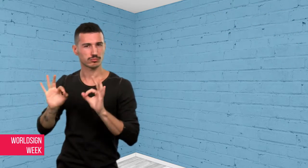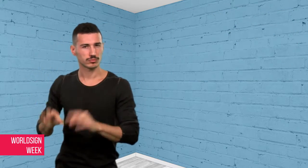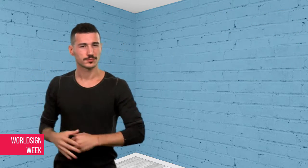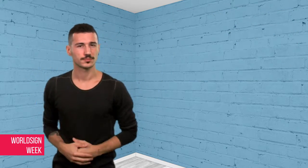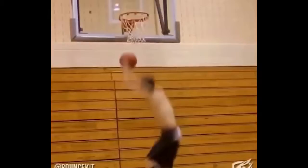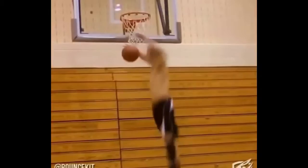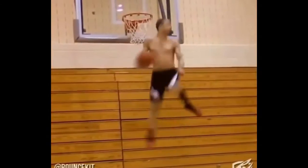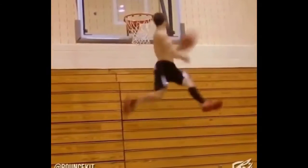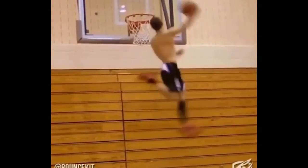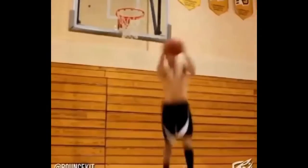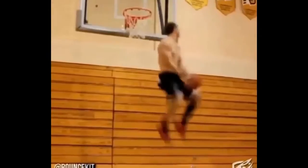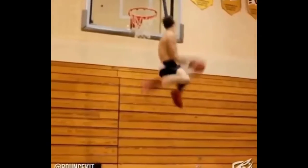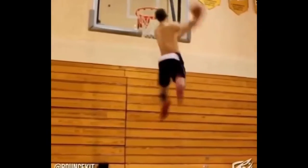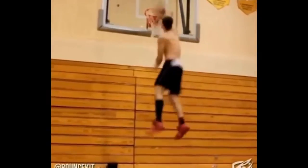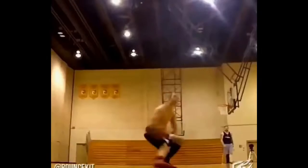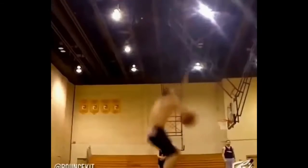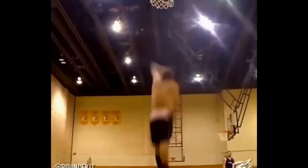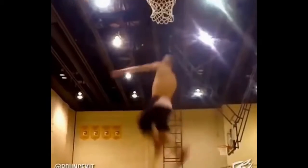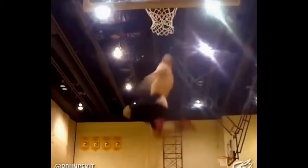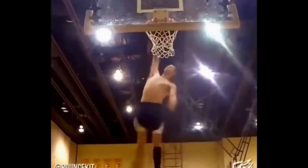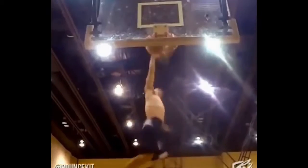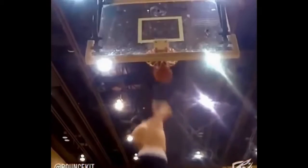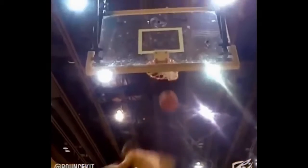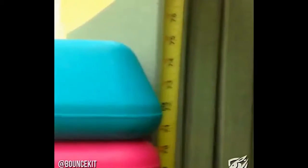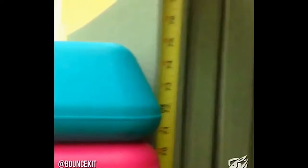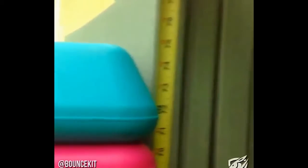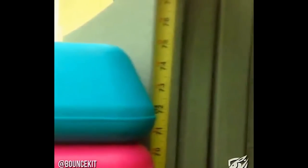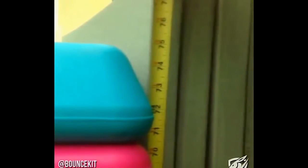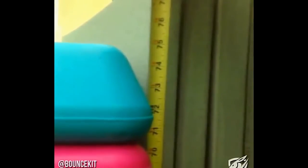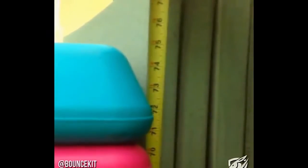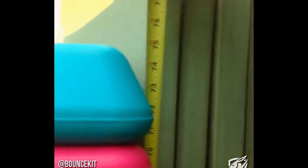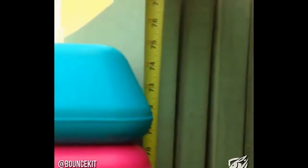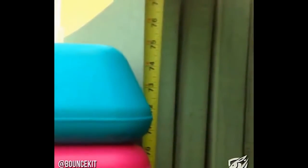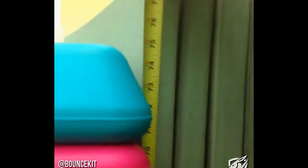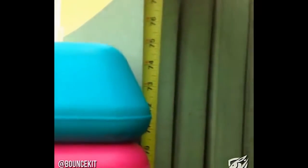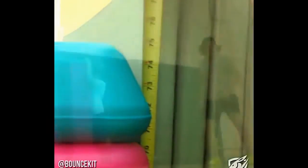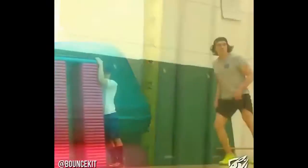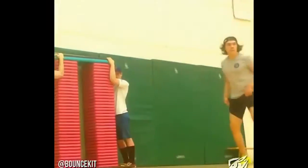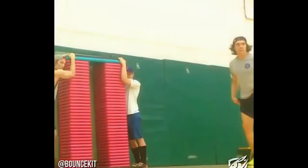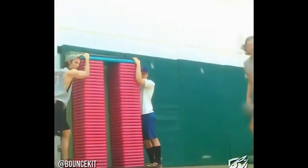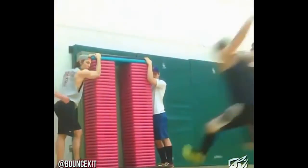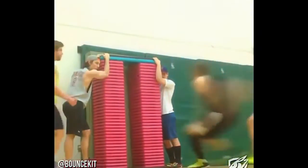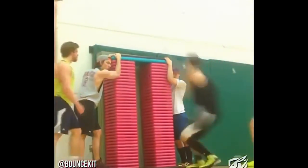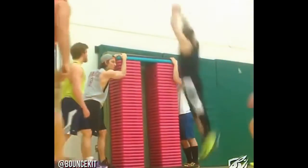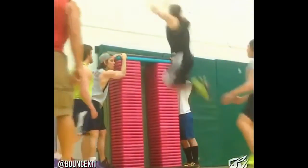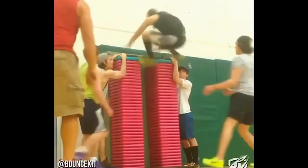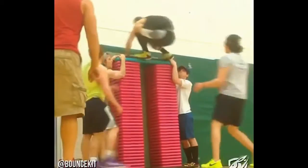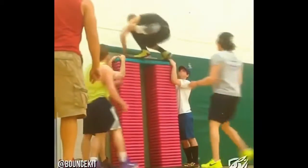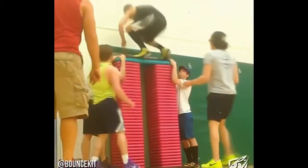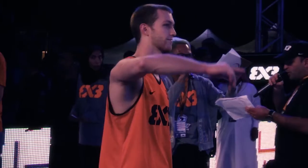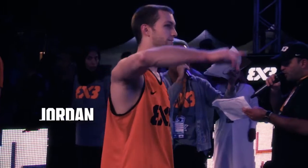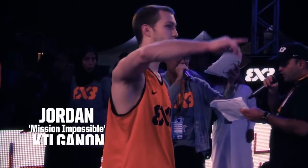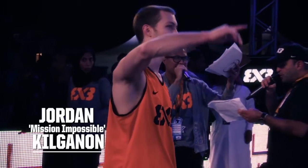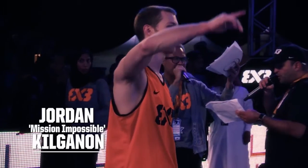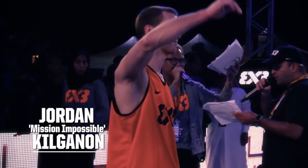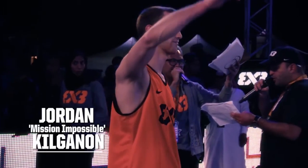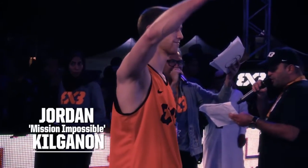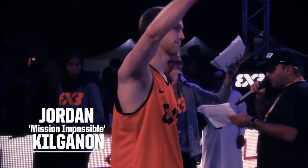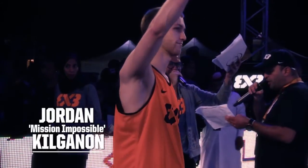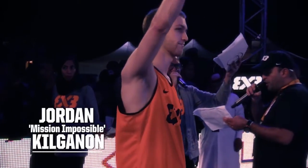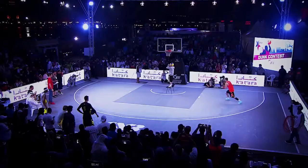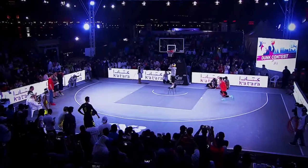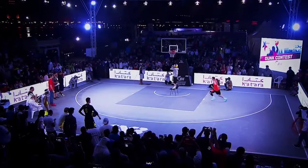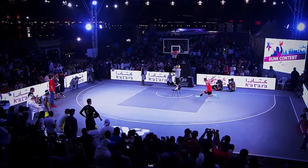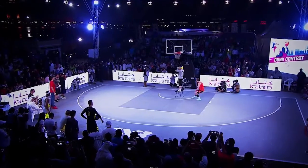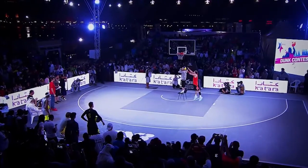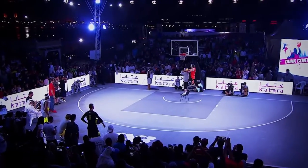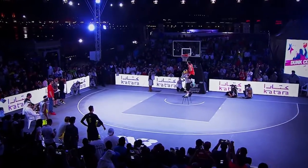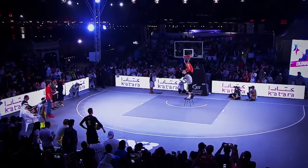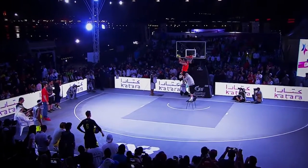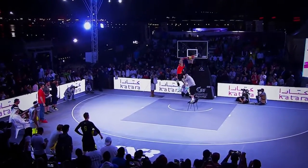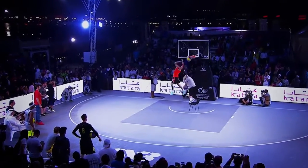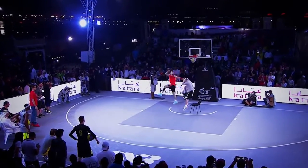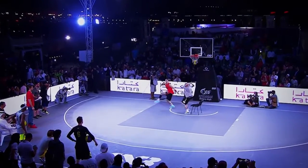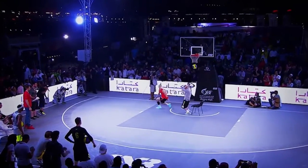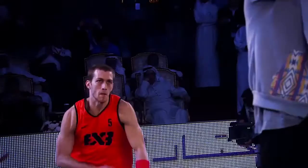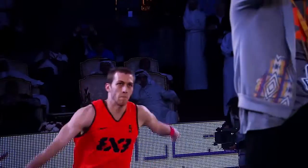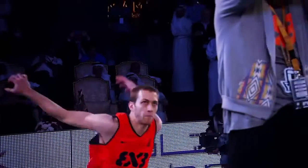best jumpers in the NBA!